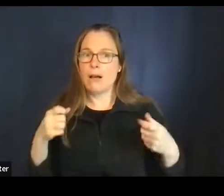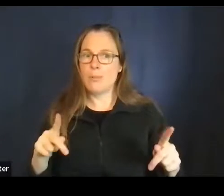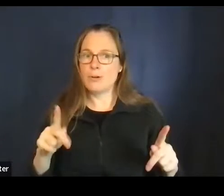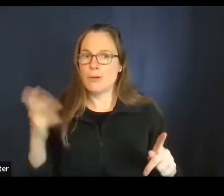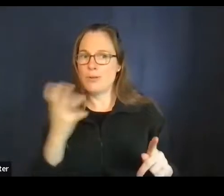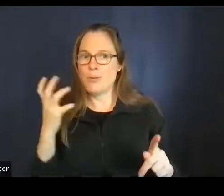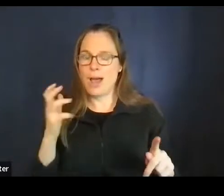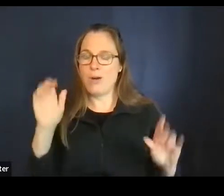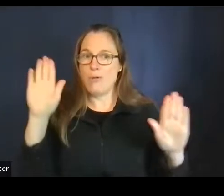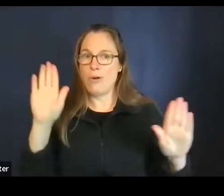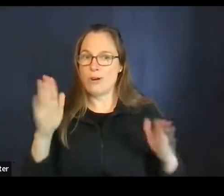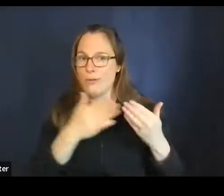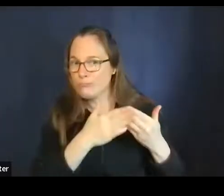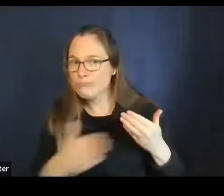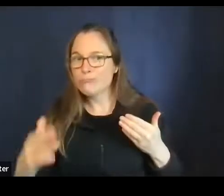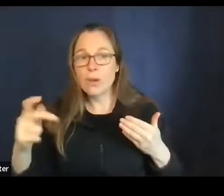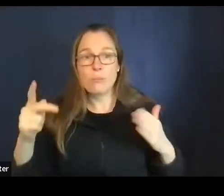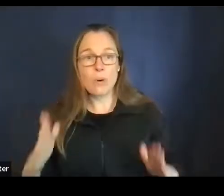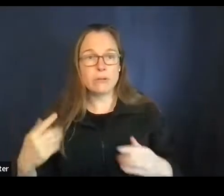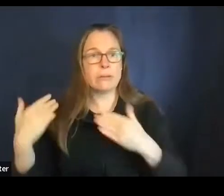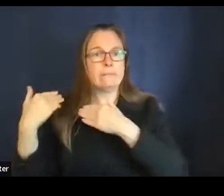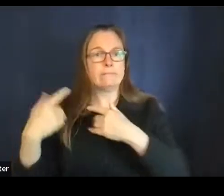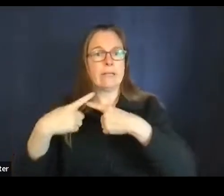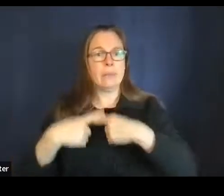Portlanders are relying on us to carry out historic changes for them.